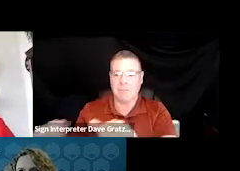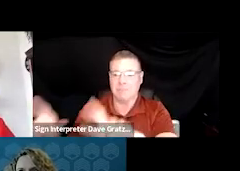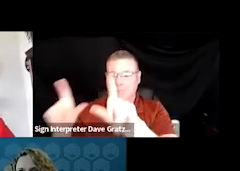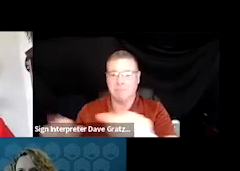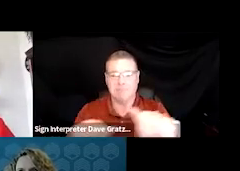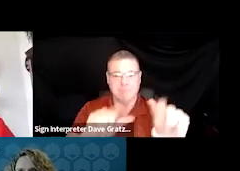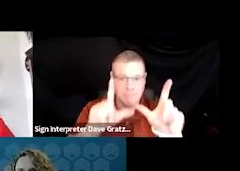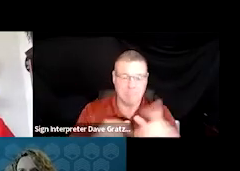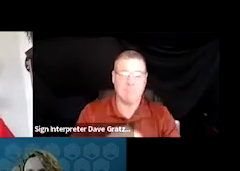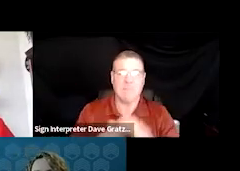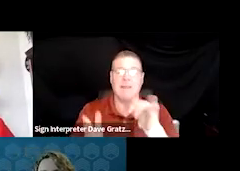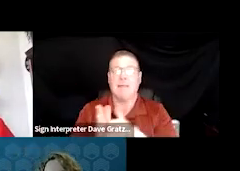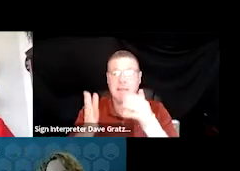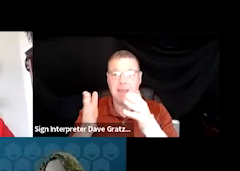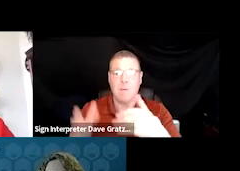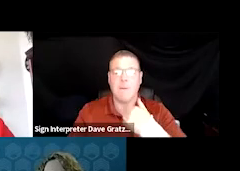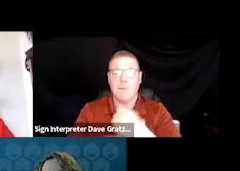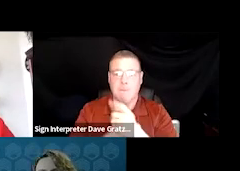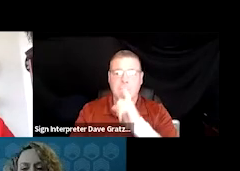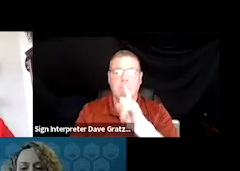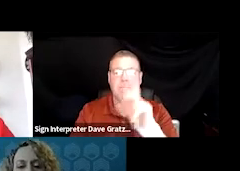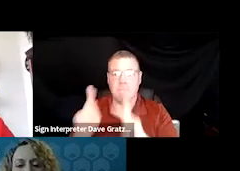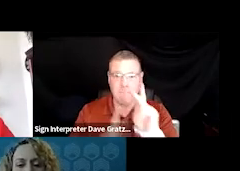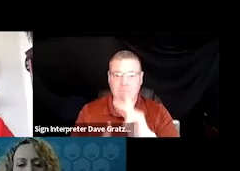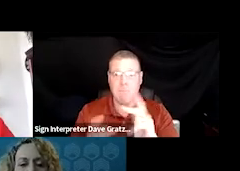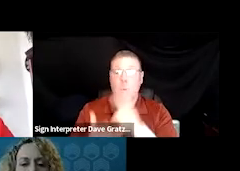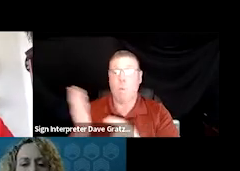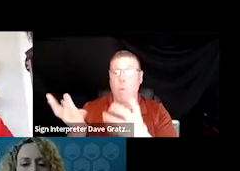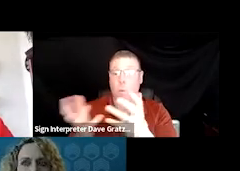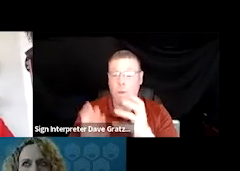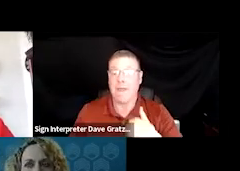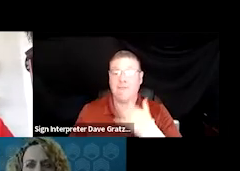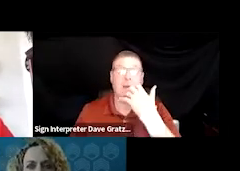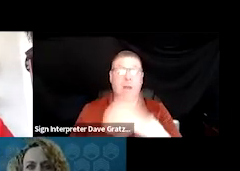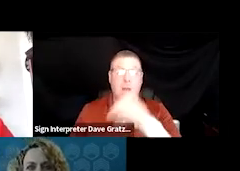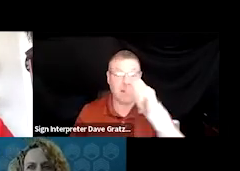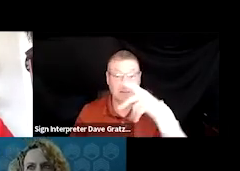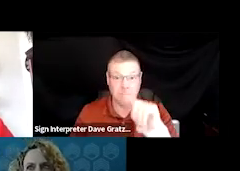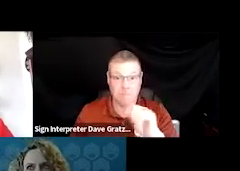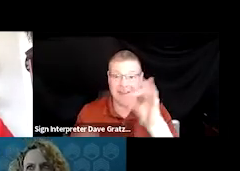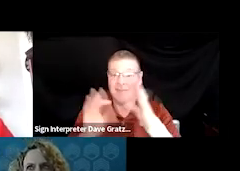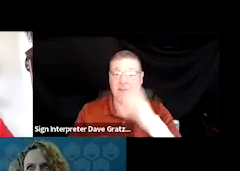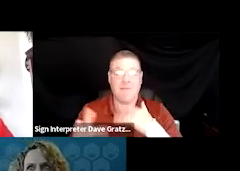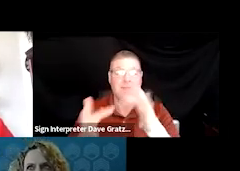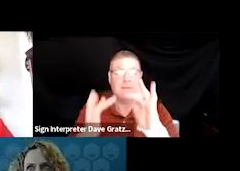So this way we are making sure people want that they have it, does everybody have a hot spot? So just in case they're having internet problems at home,